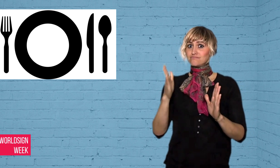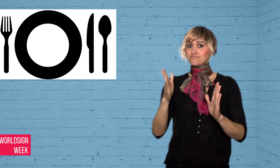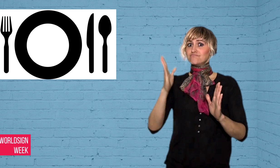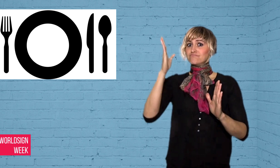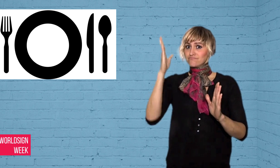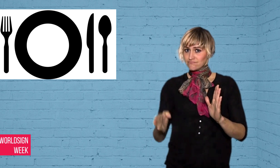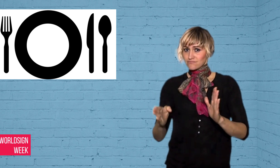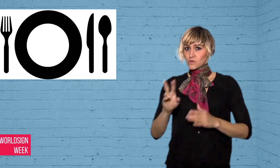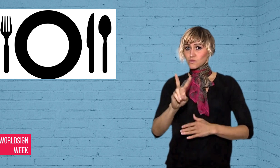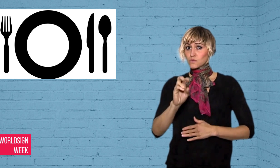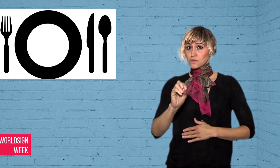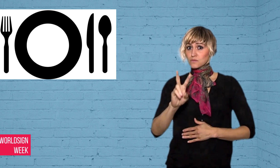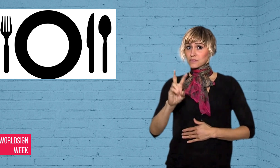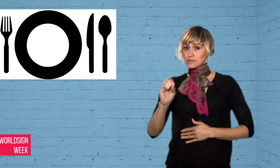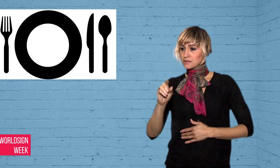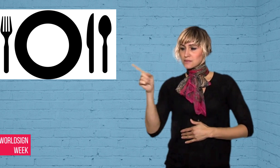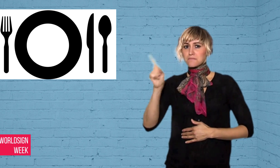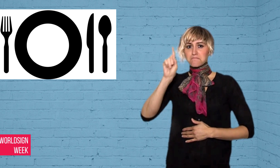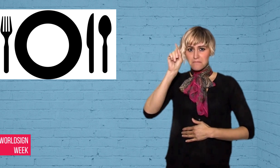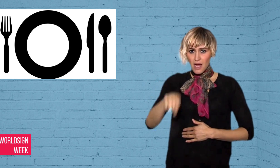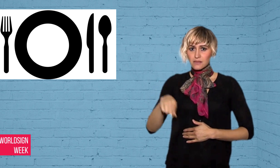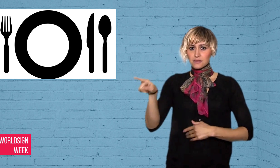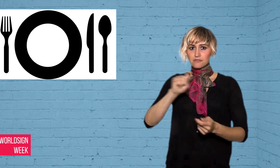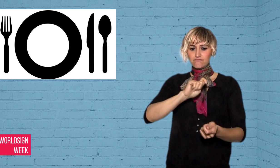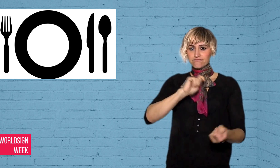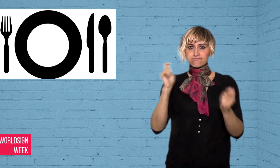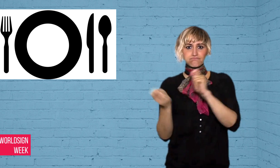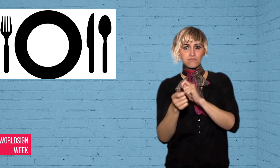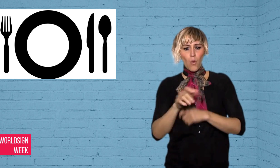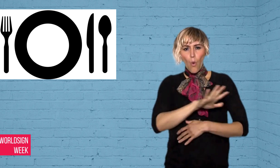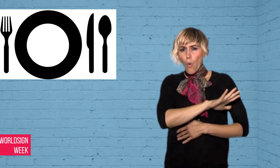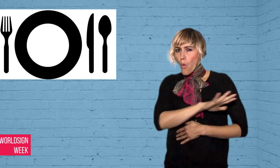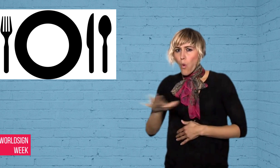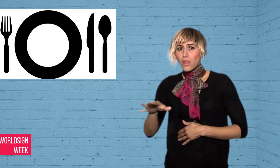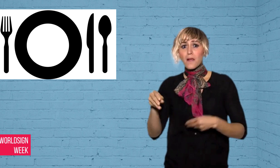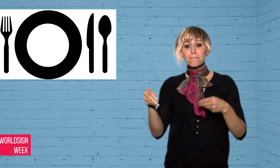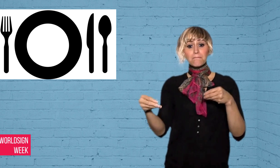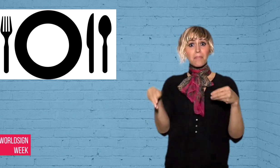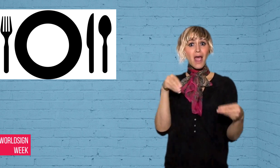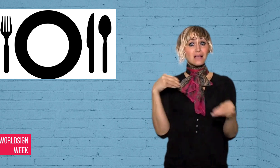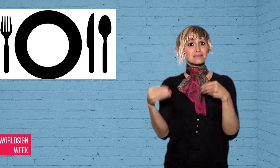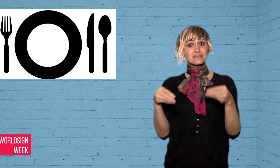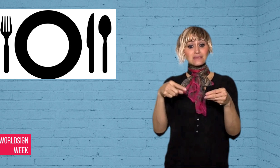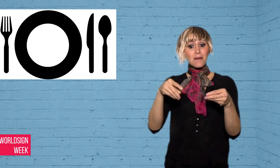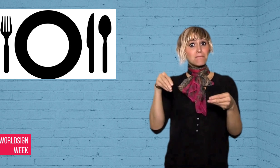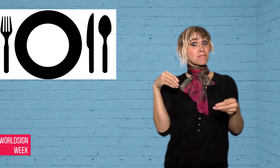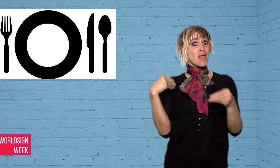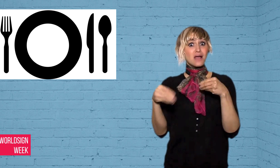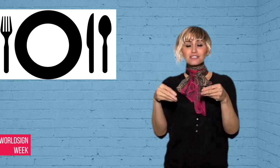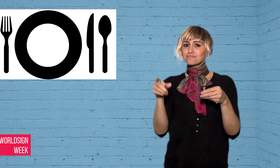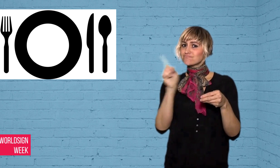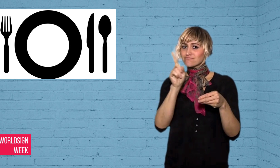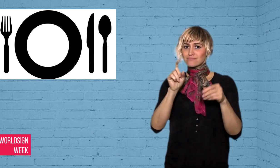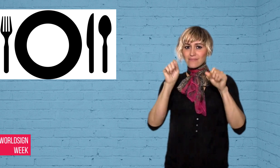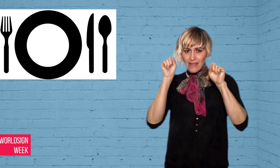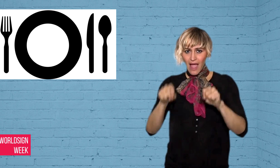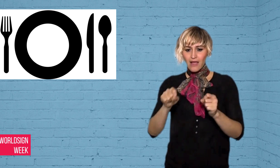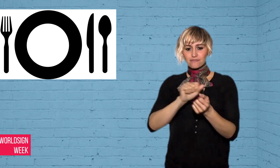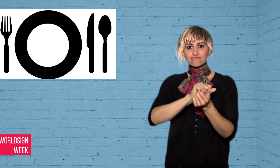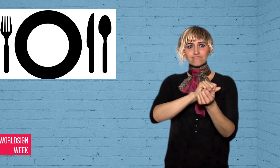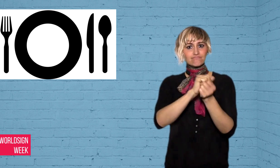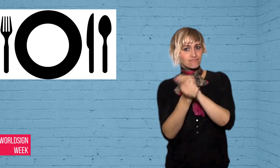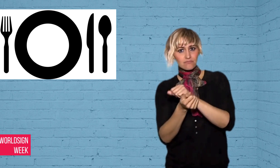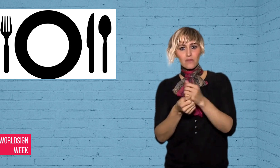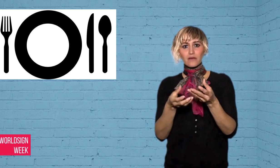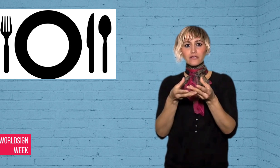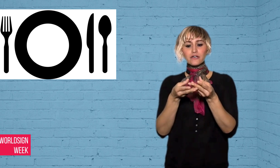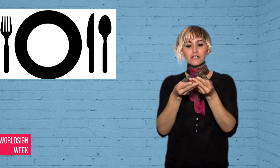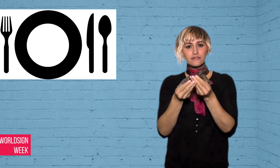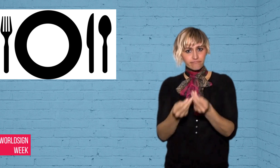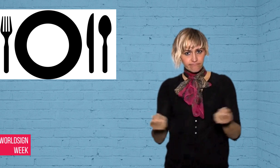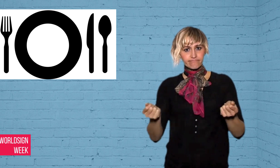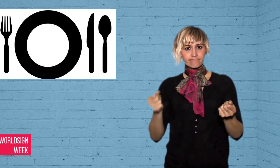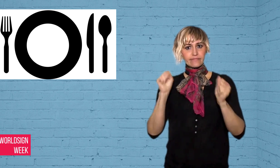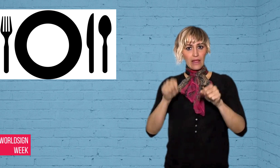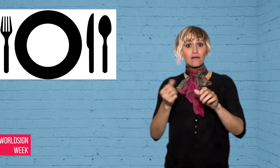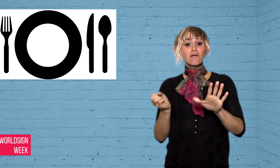all disposable dishes are made of bio-sourced materials